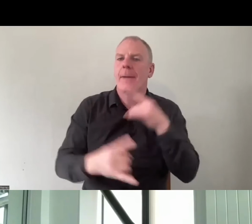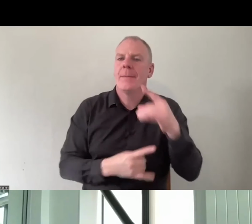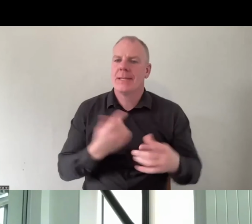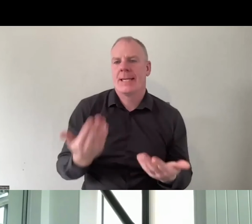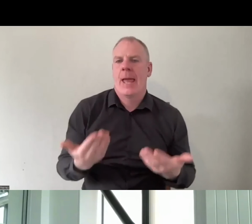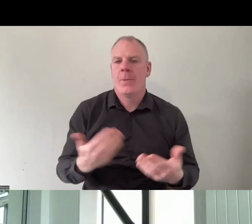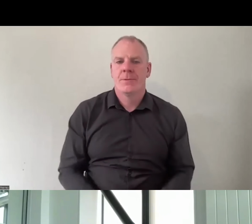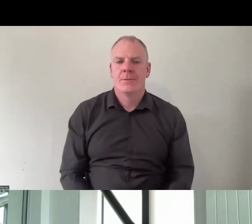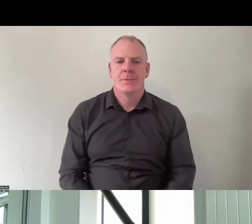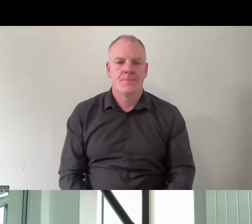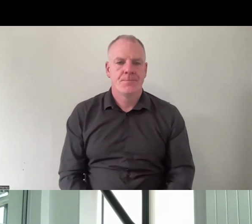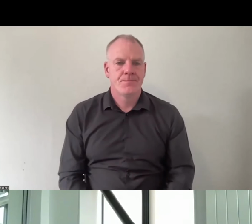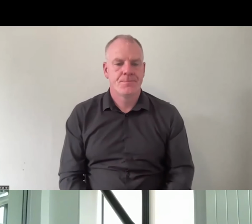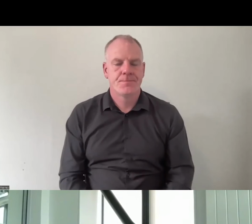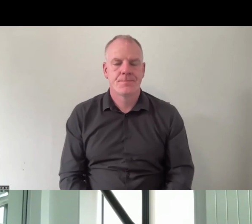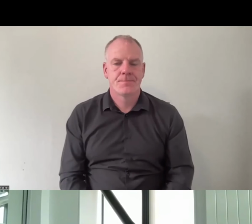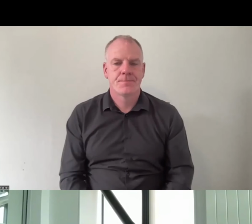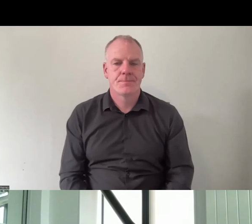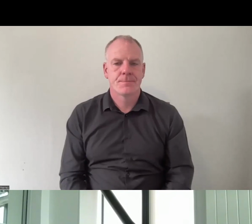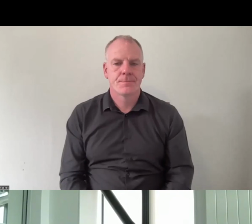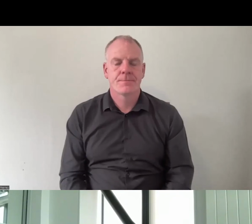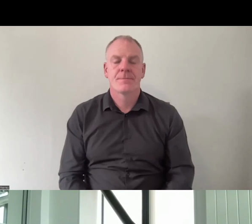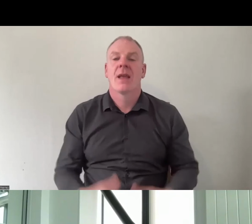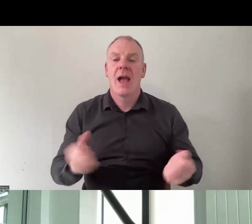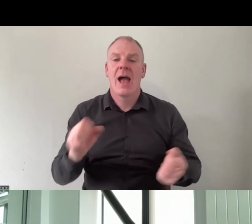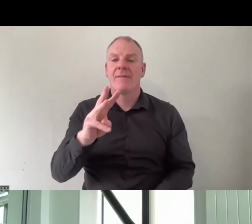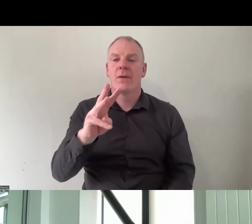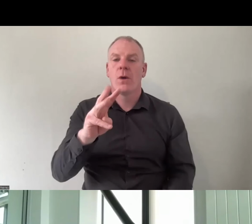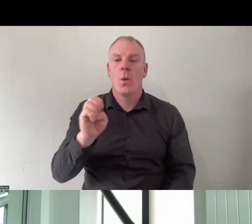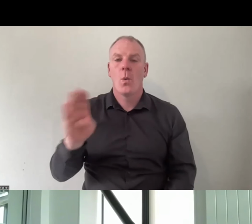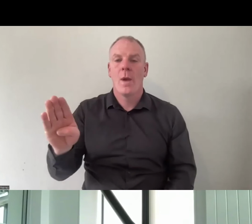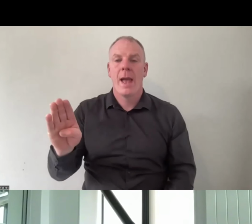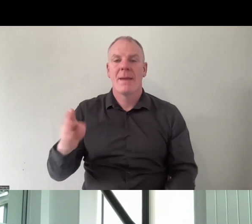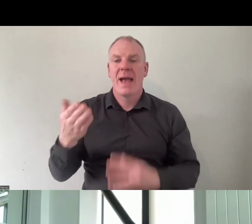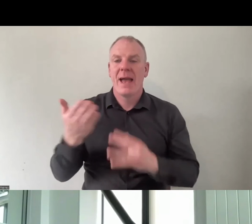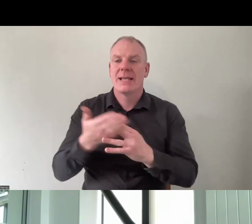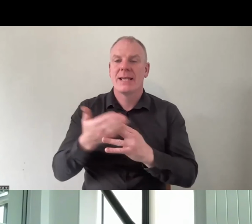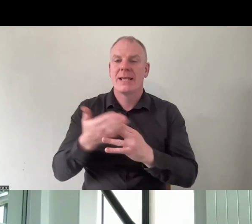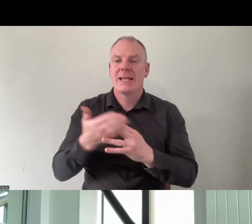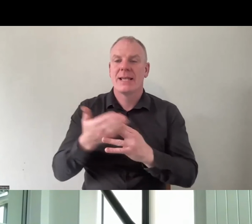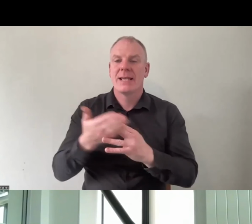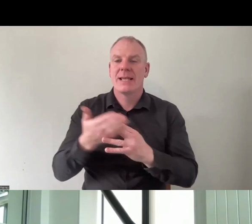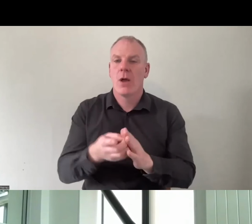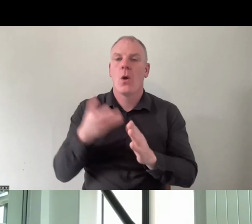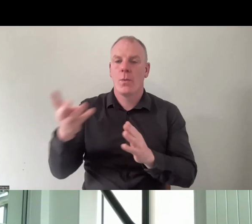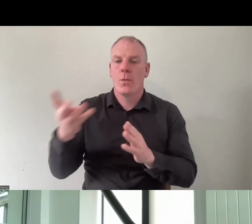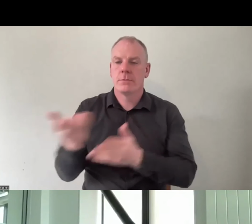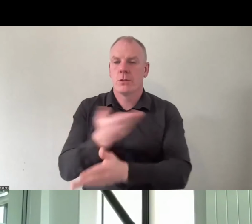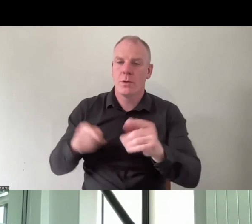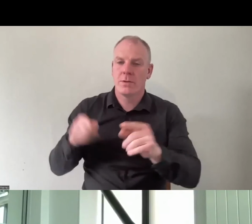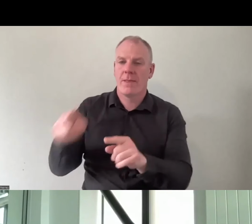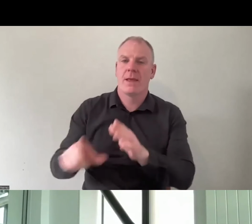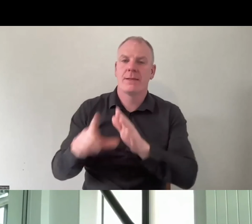There's also the Web Accessibility Directive, but I believe it will be discussed further by Dr Fitzpatrick